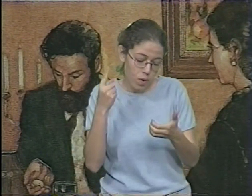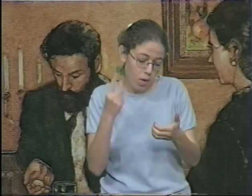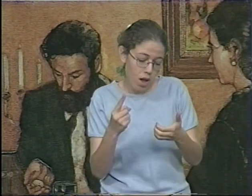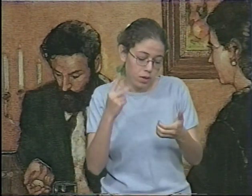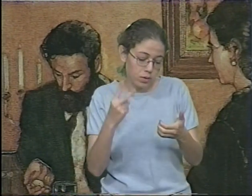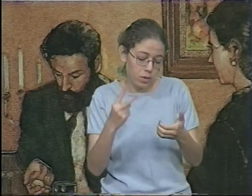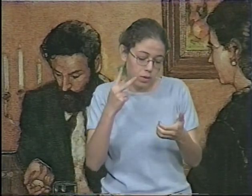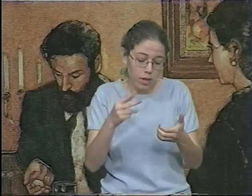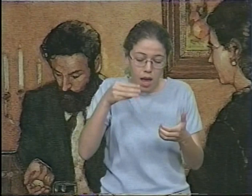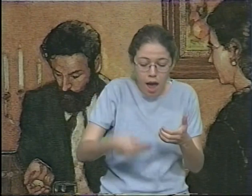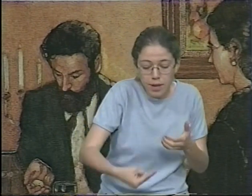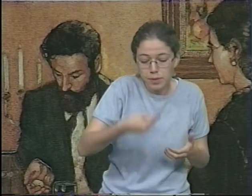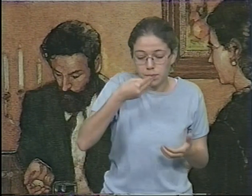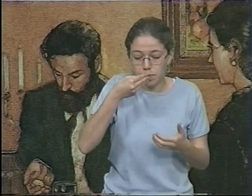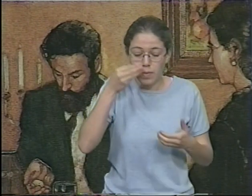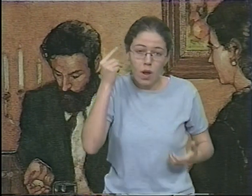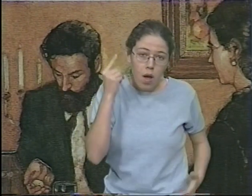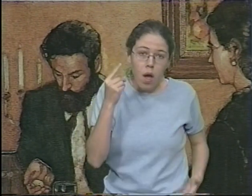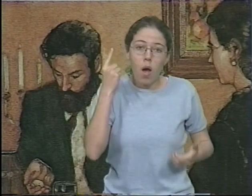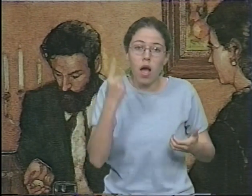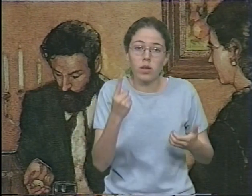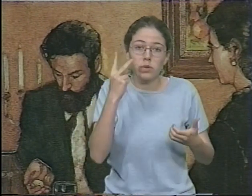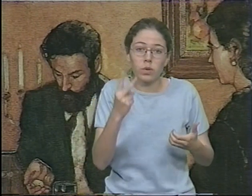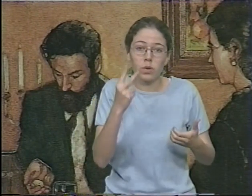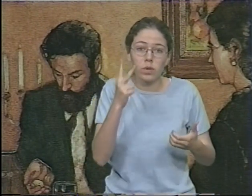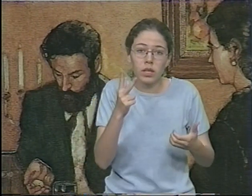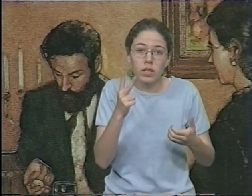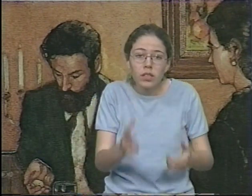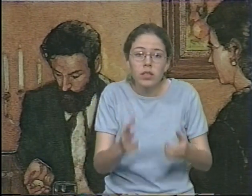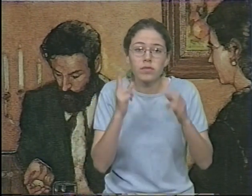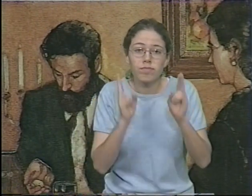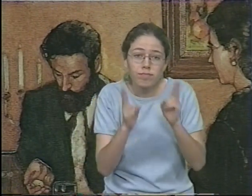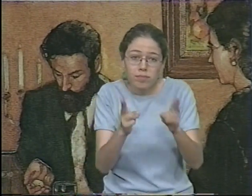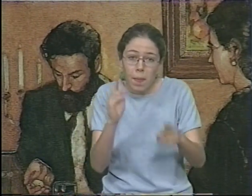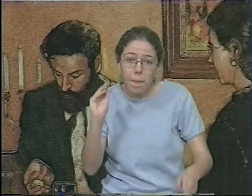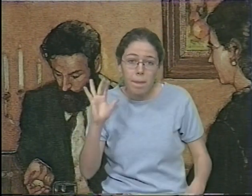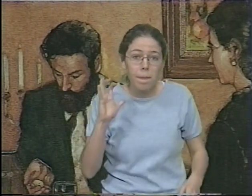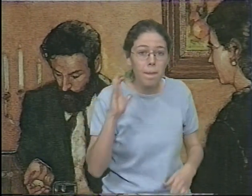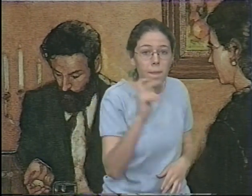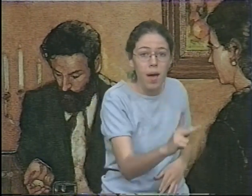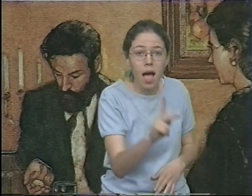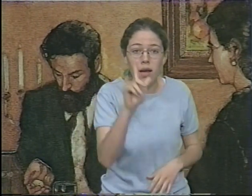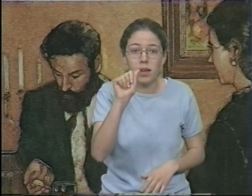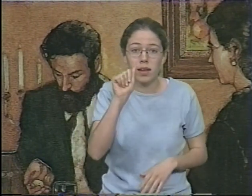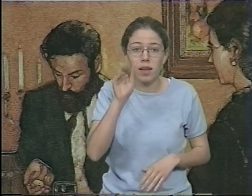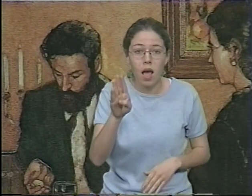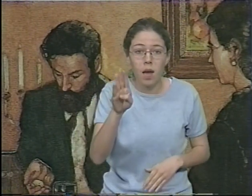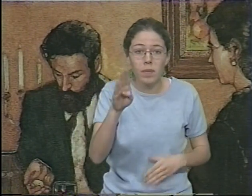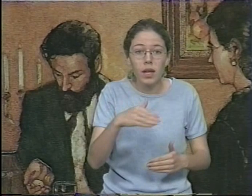He sat at the table, ate a few bites, checked the time on his gold watch, and then rushed back to